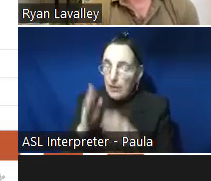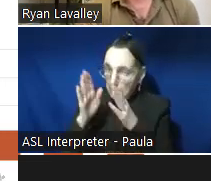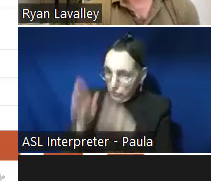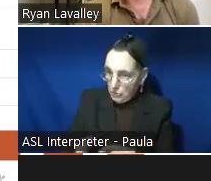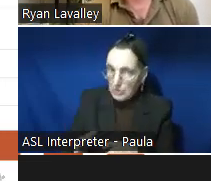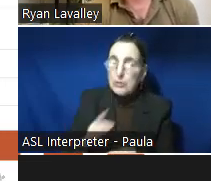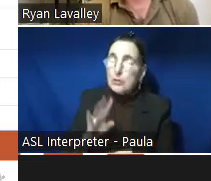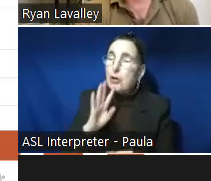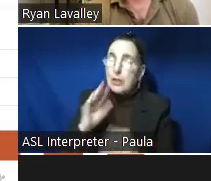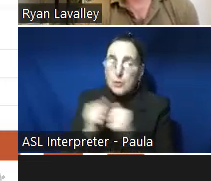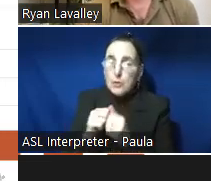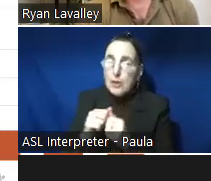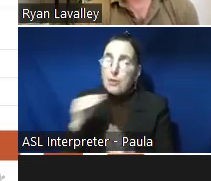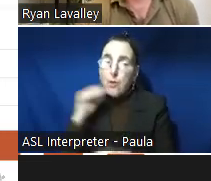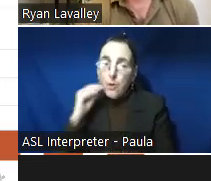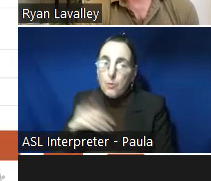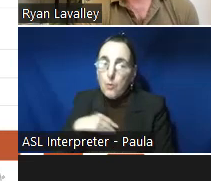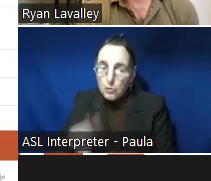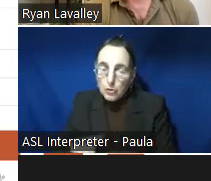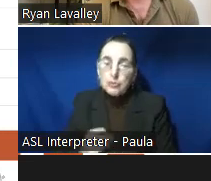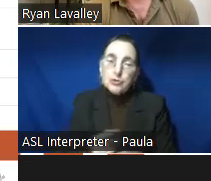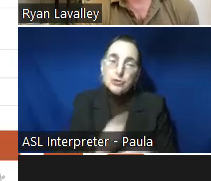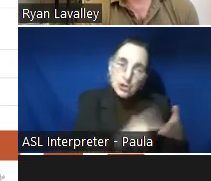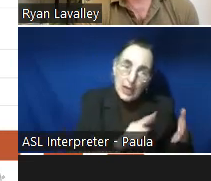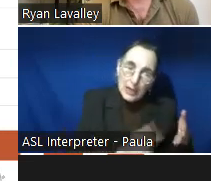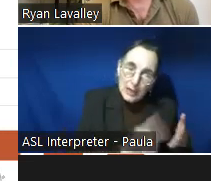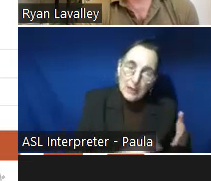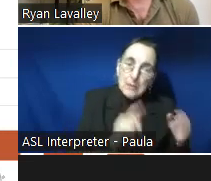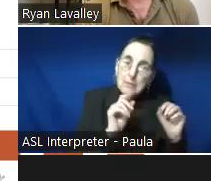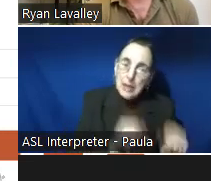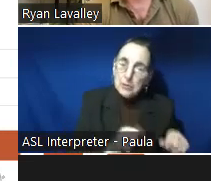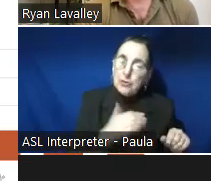back and check and be able to have the up-to-date information to track how that homeowner has moved